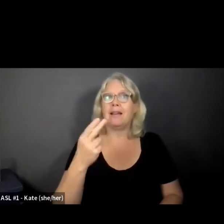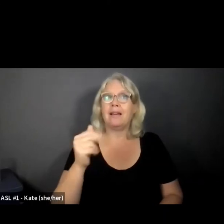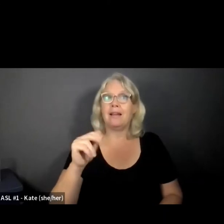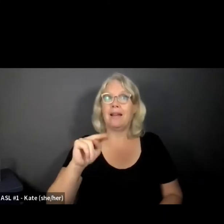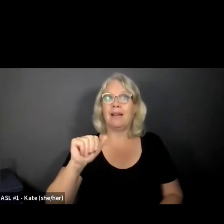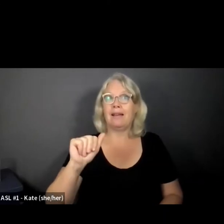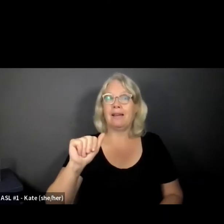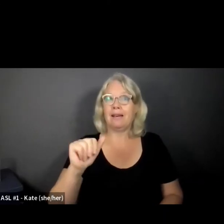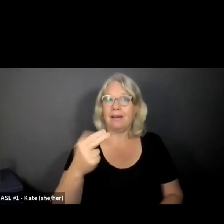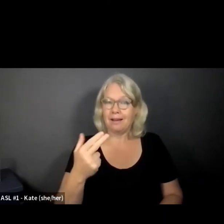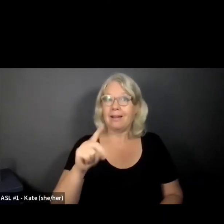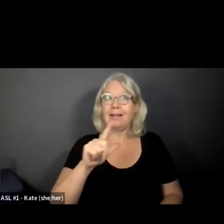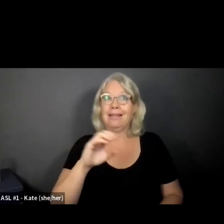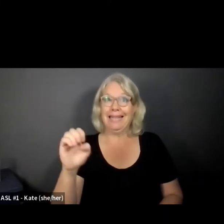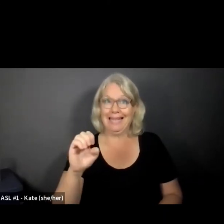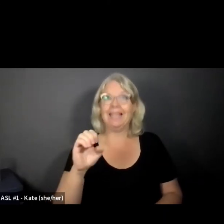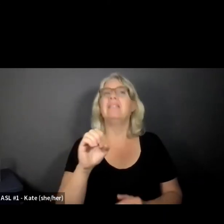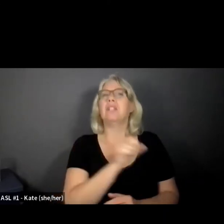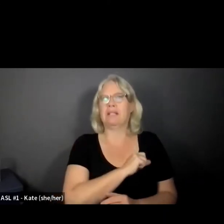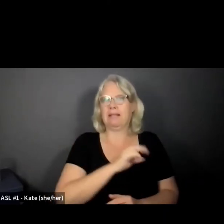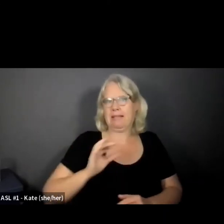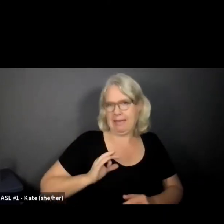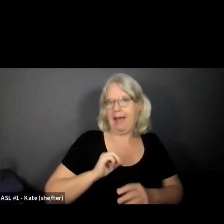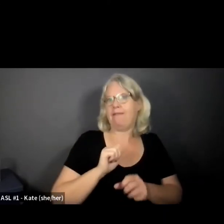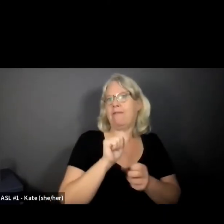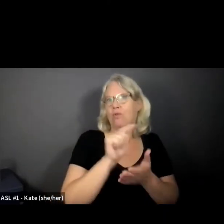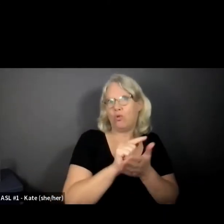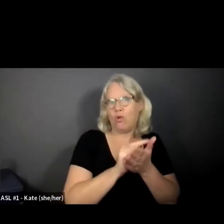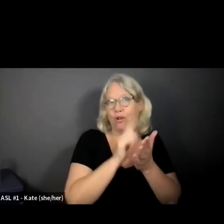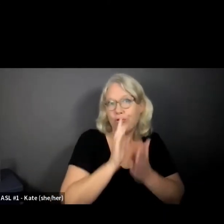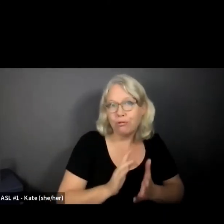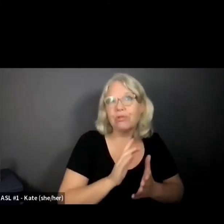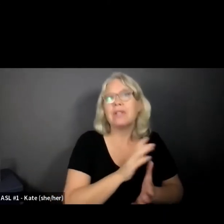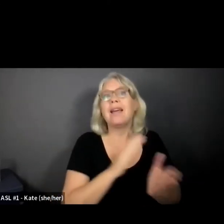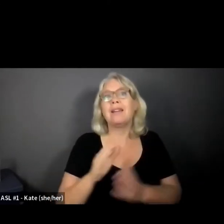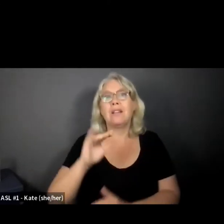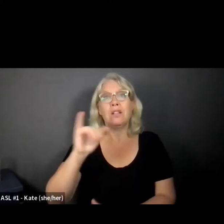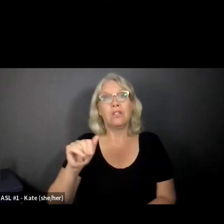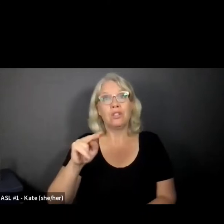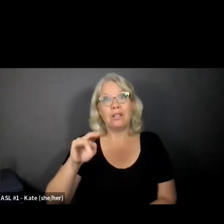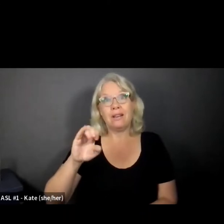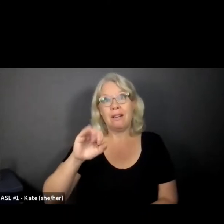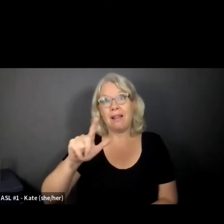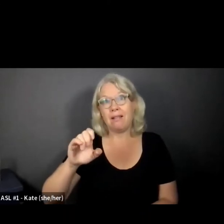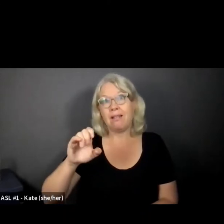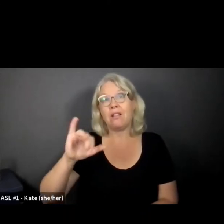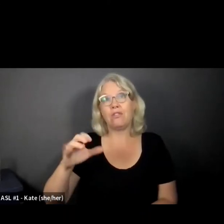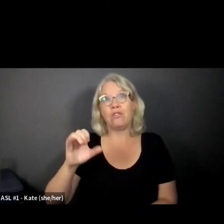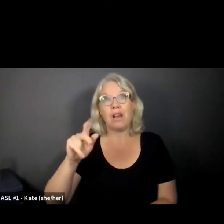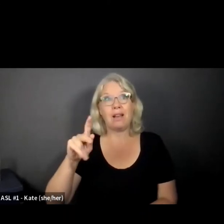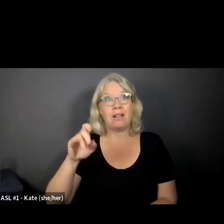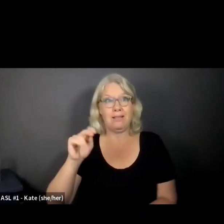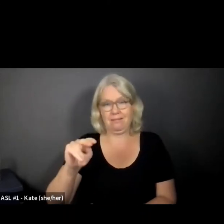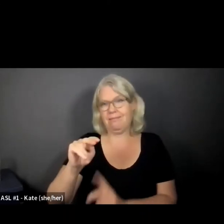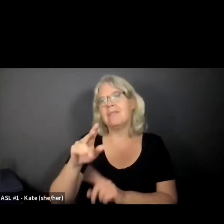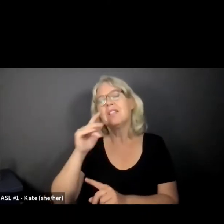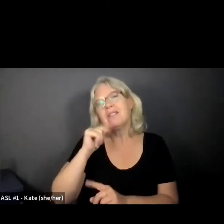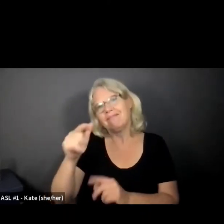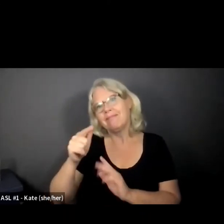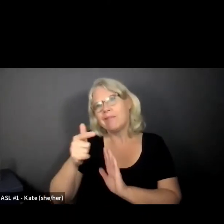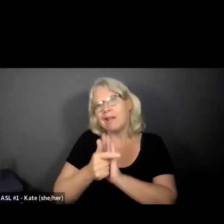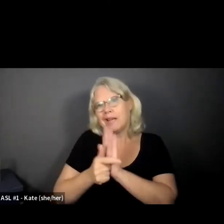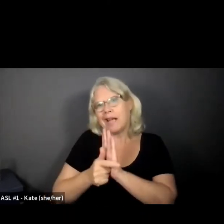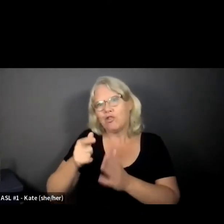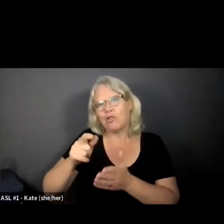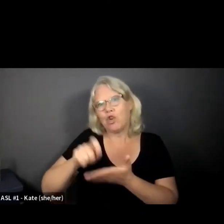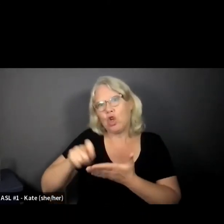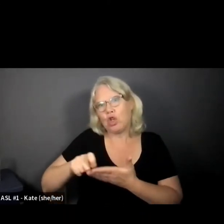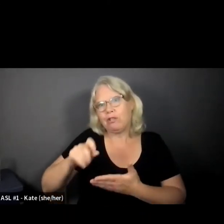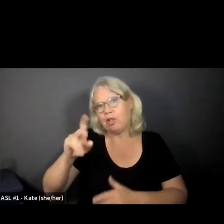AT OUR ANNUAL GENERAL MEETING LAST YEAR, I HAD DESCRIBED HOW OUR COMMUNITIES AND OTHER